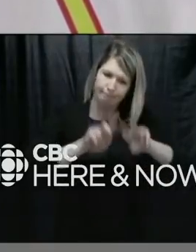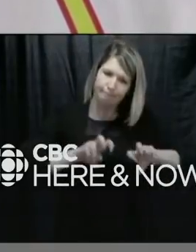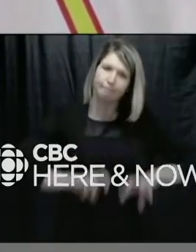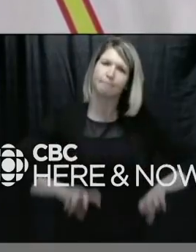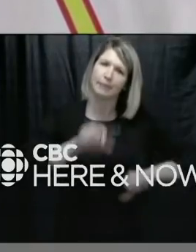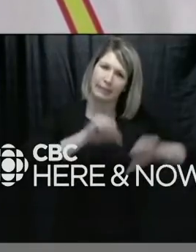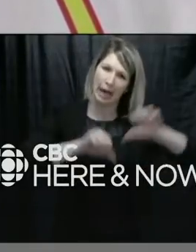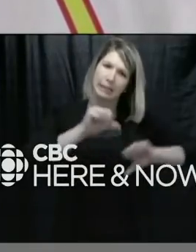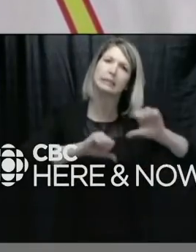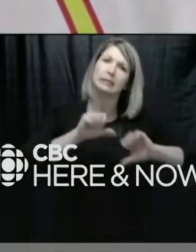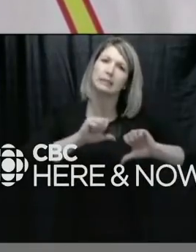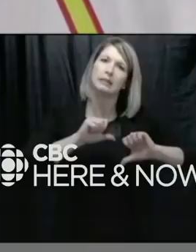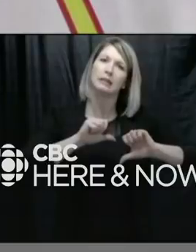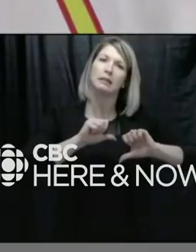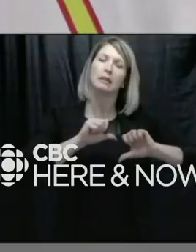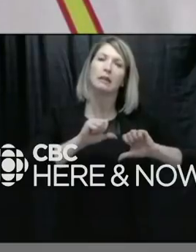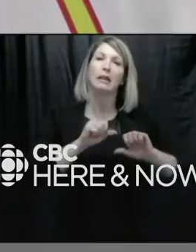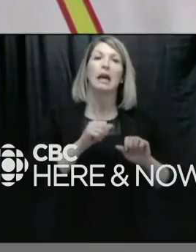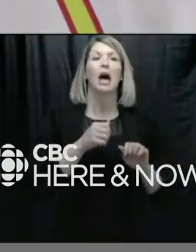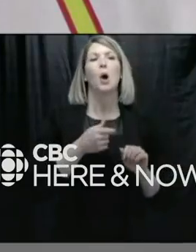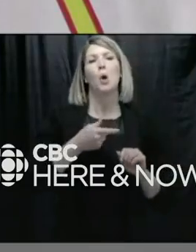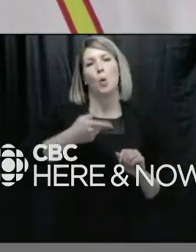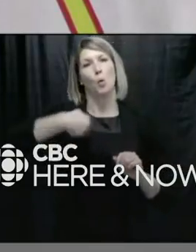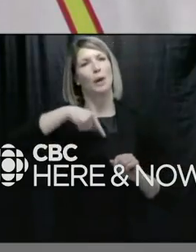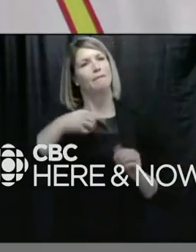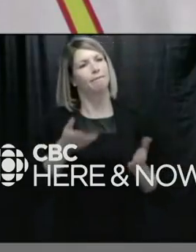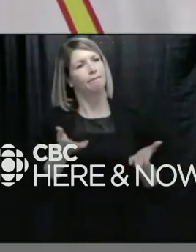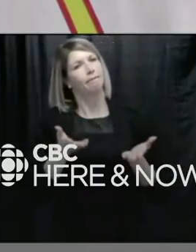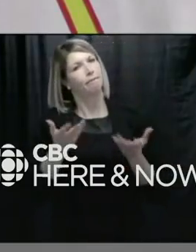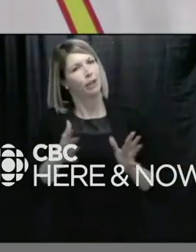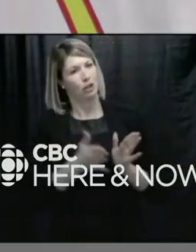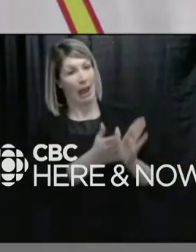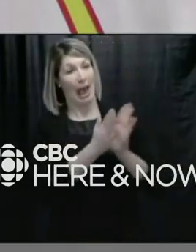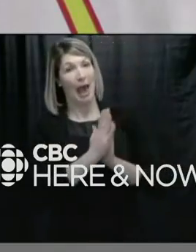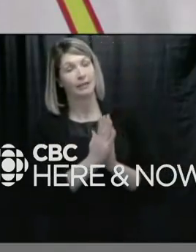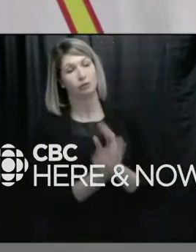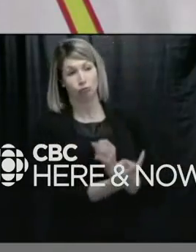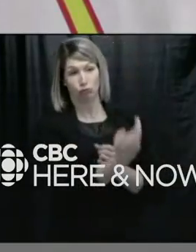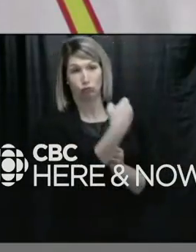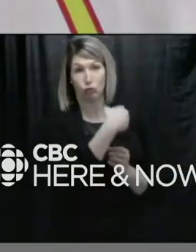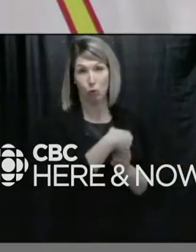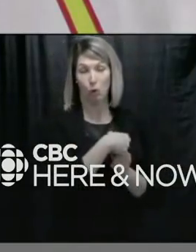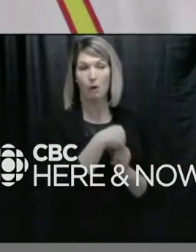LABRADOR CENTRE FOR HEALTH INFORMATION TO BRING TOGETHER A TEAM.